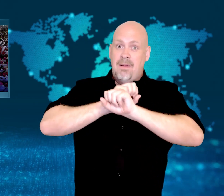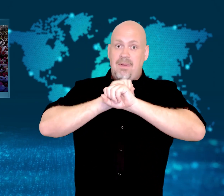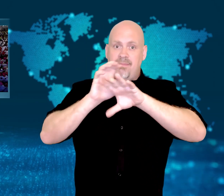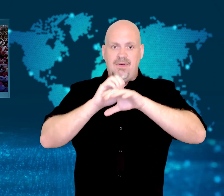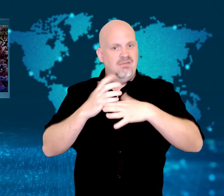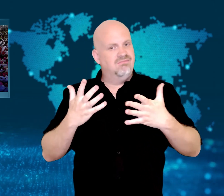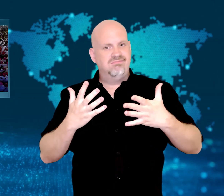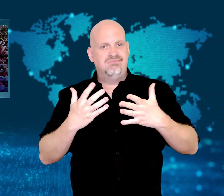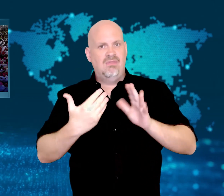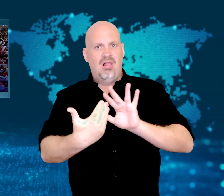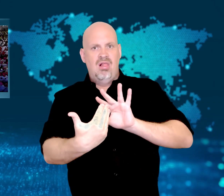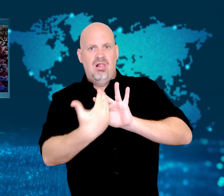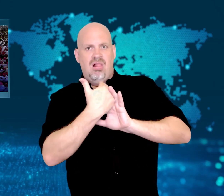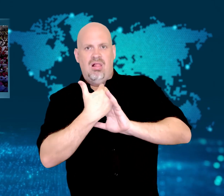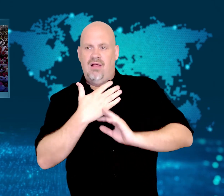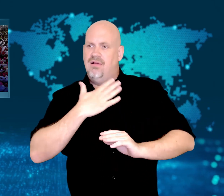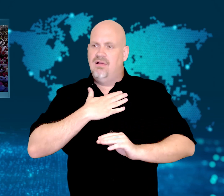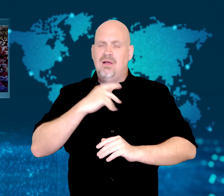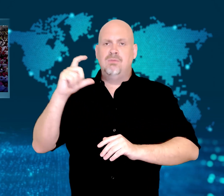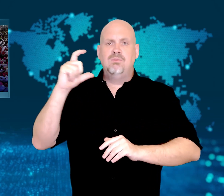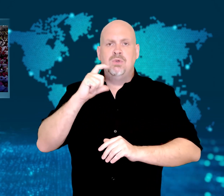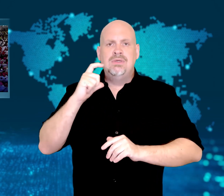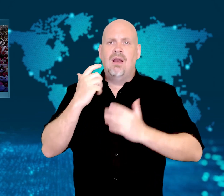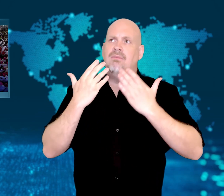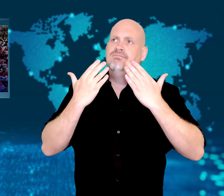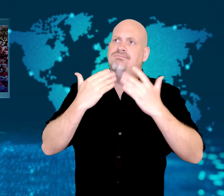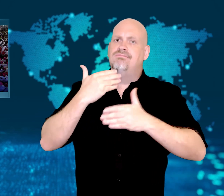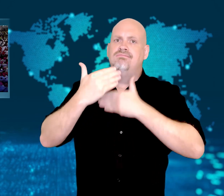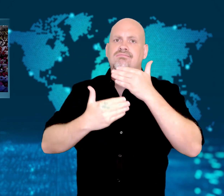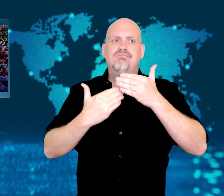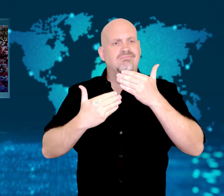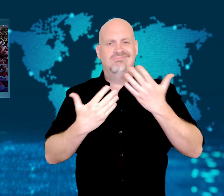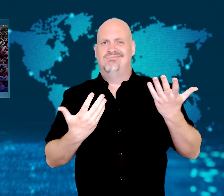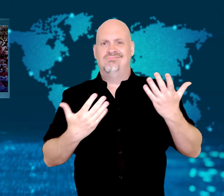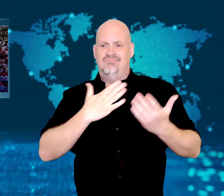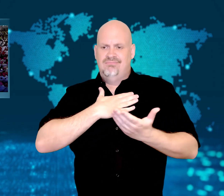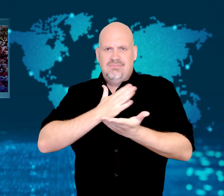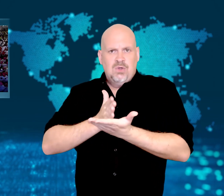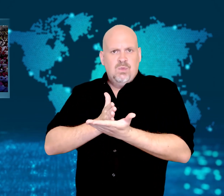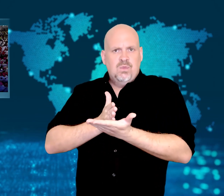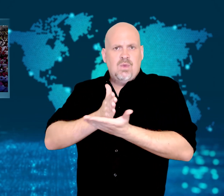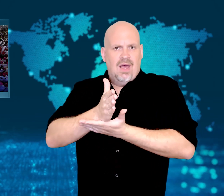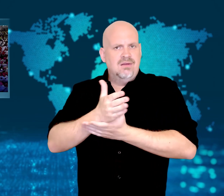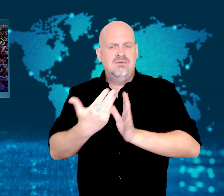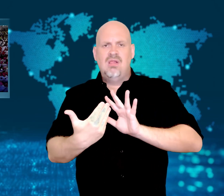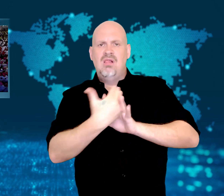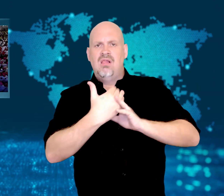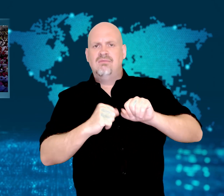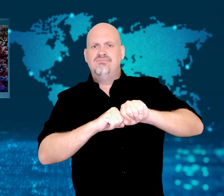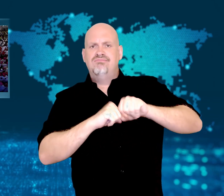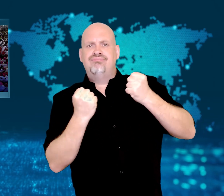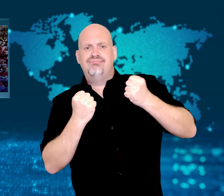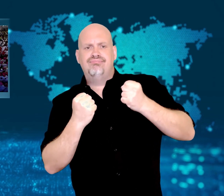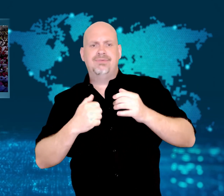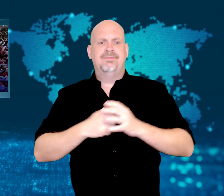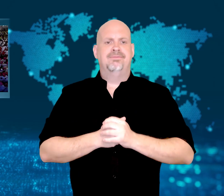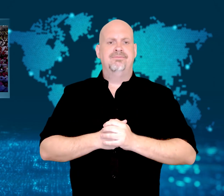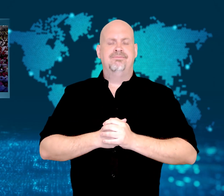but not all Muslims have alarm clocks and phones.